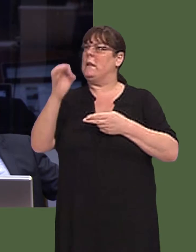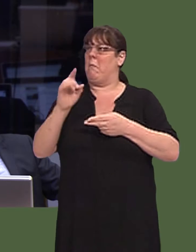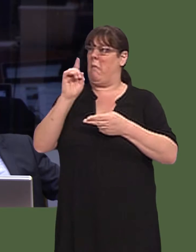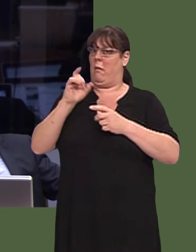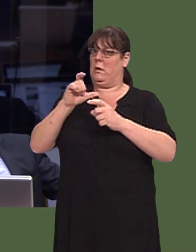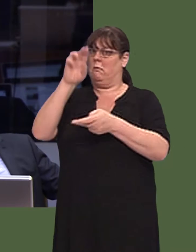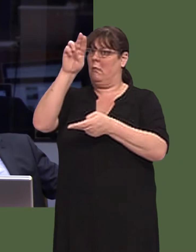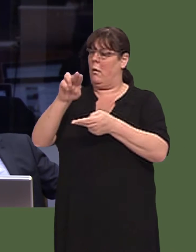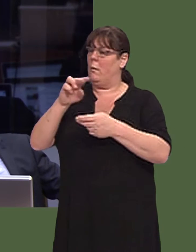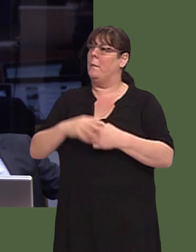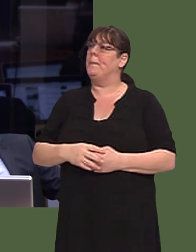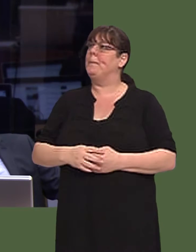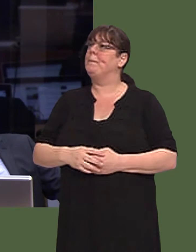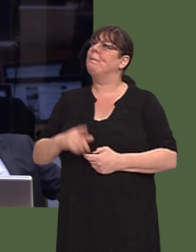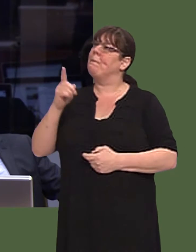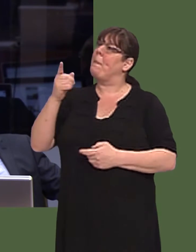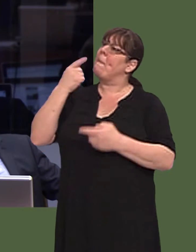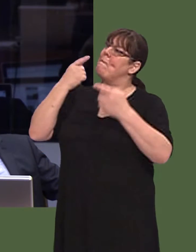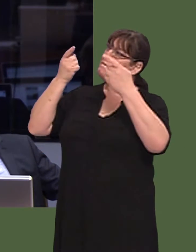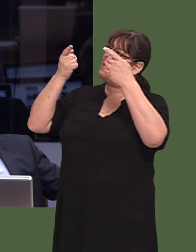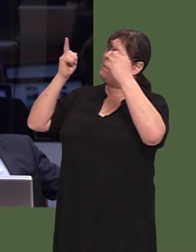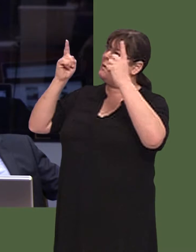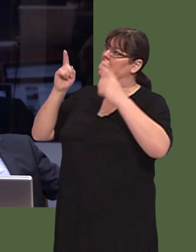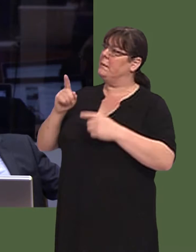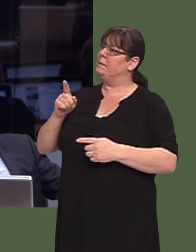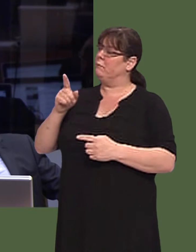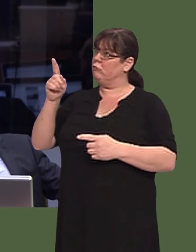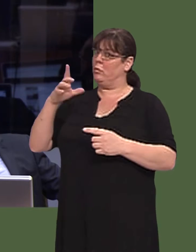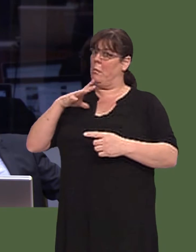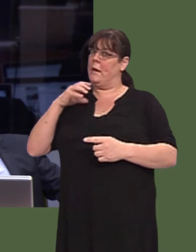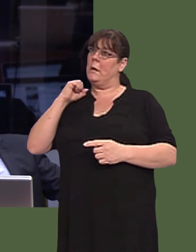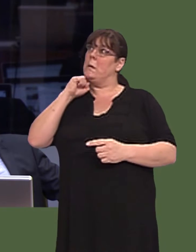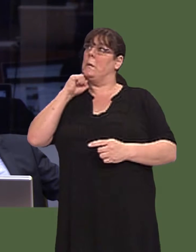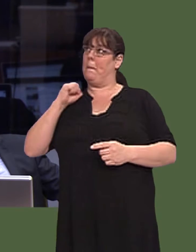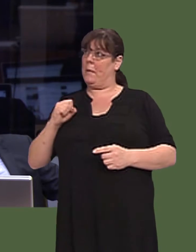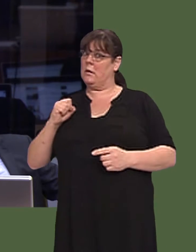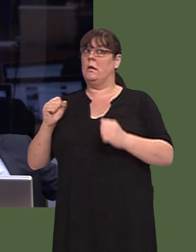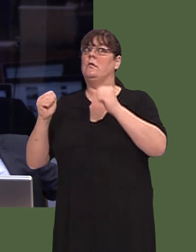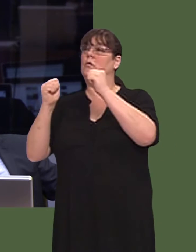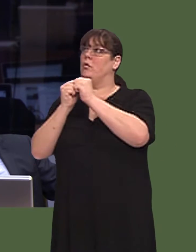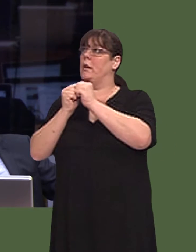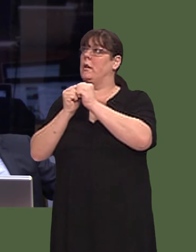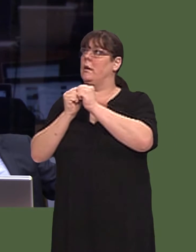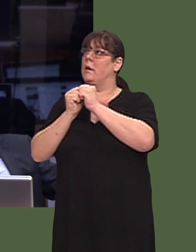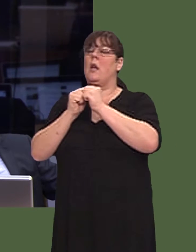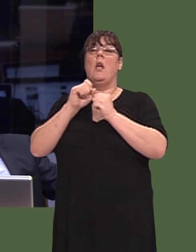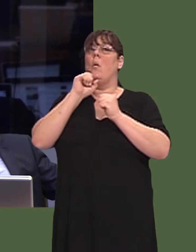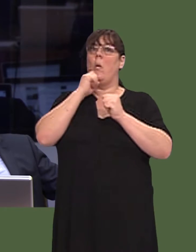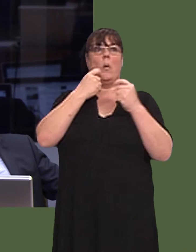well. Is the First Minister prepared to commit the Welsh Government that we will not see this